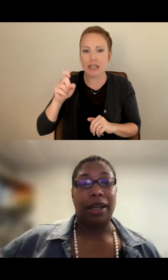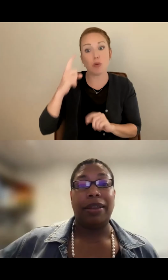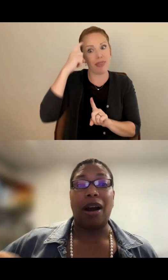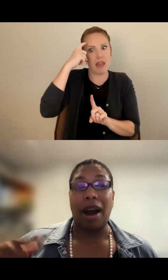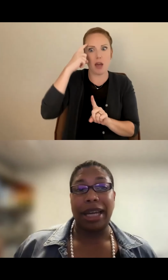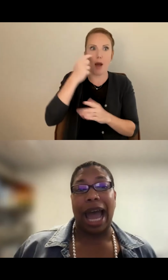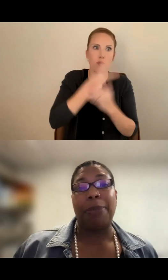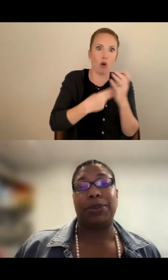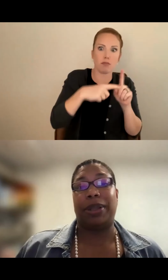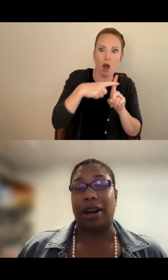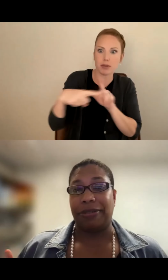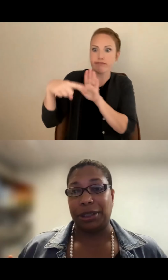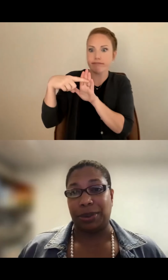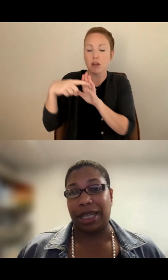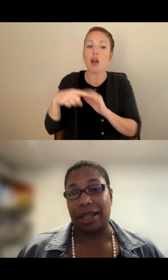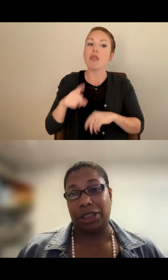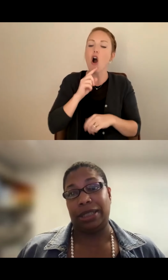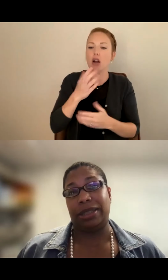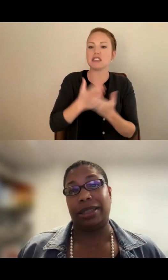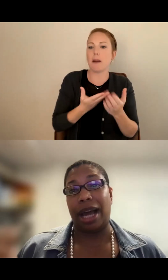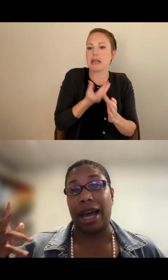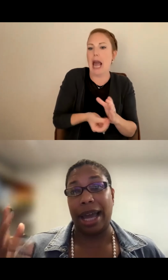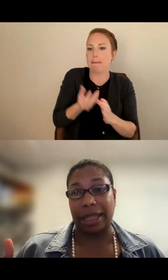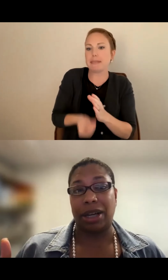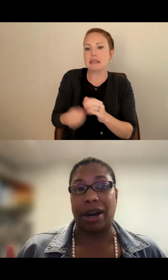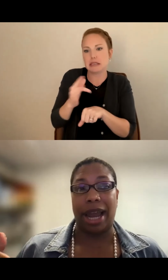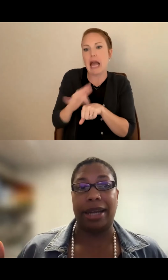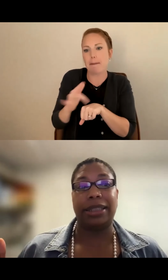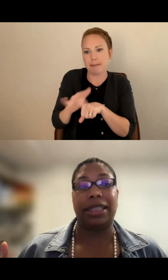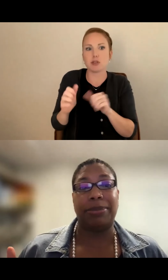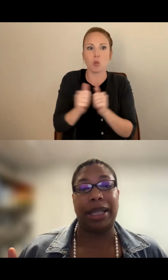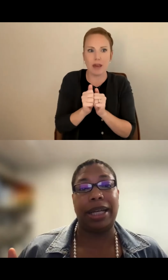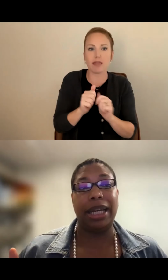There are gaps with artificial intelligence, XR and accessibility.